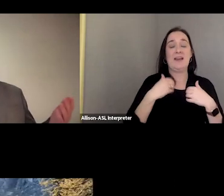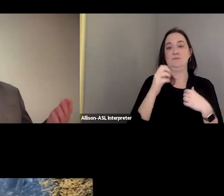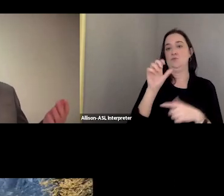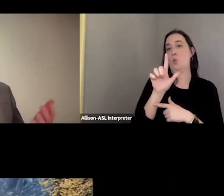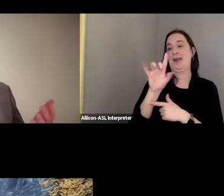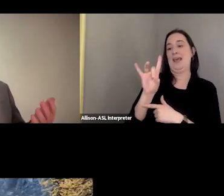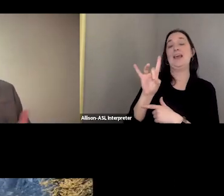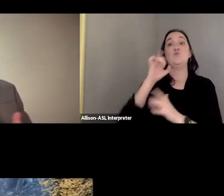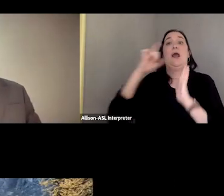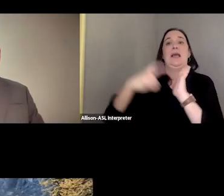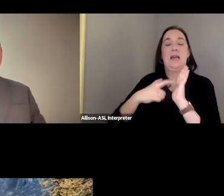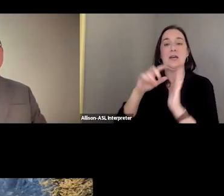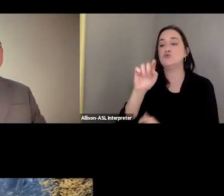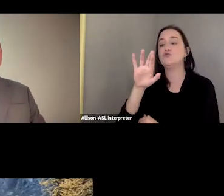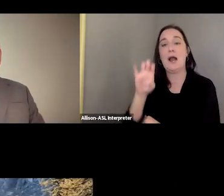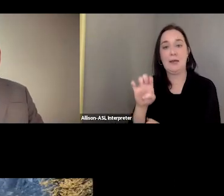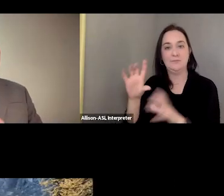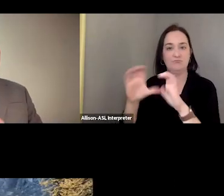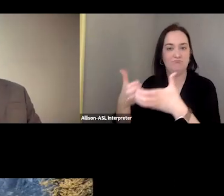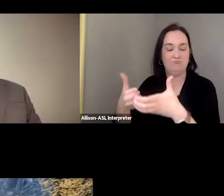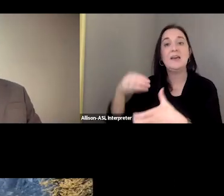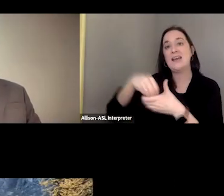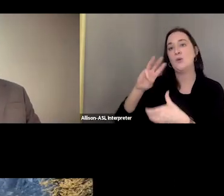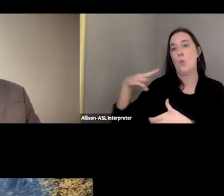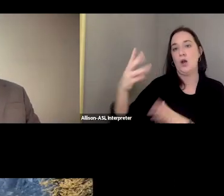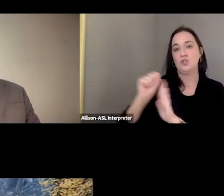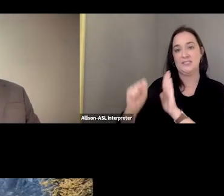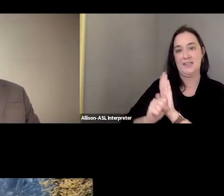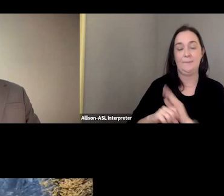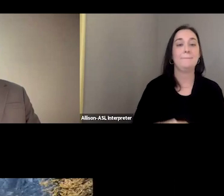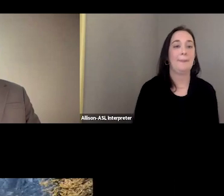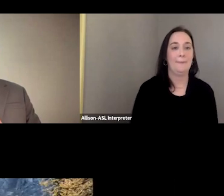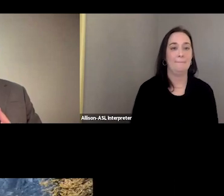that we work with. Who are our friends and colleagues. So the University of Washington stands on those areas,